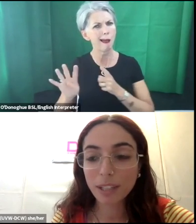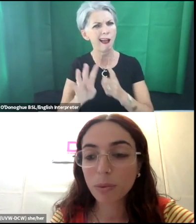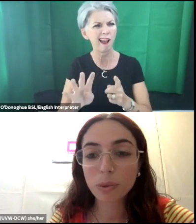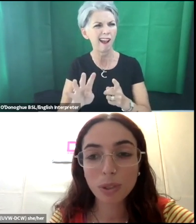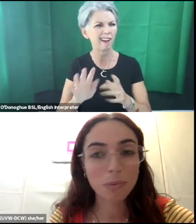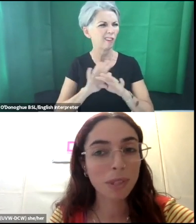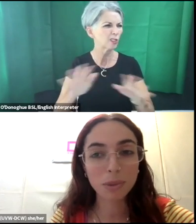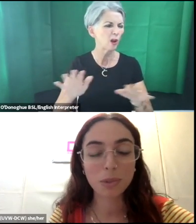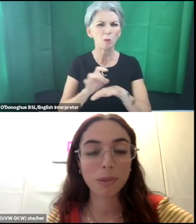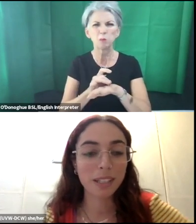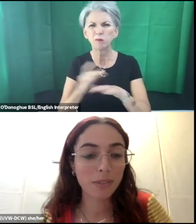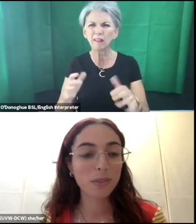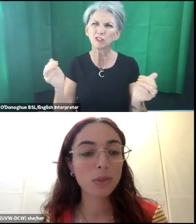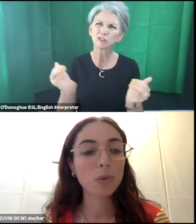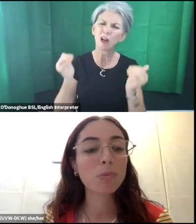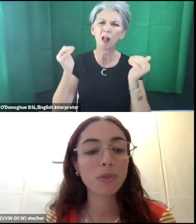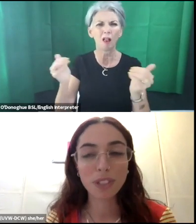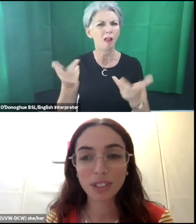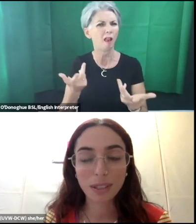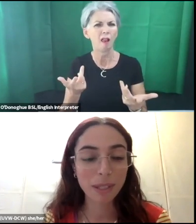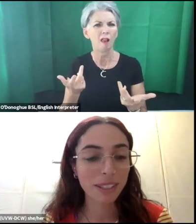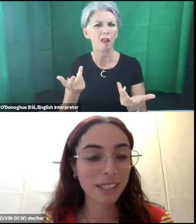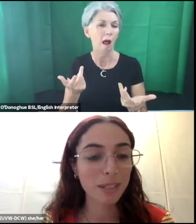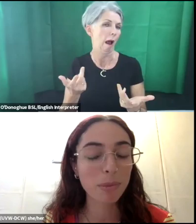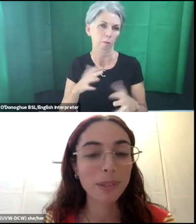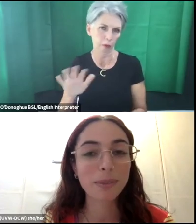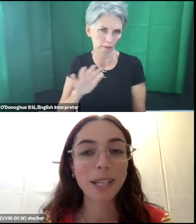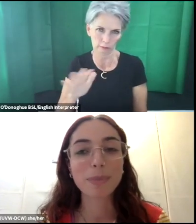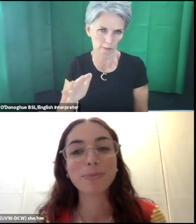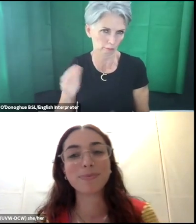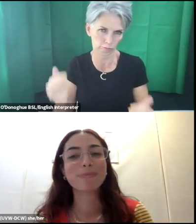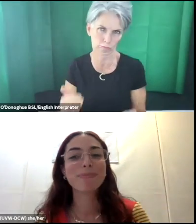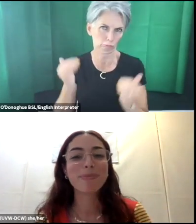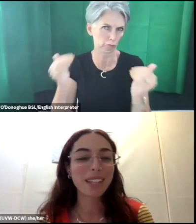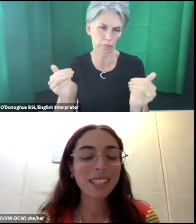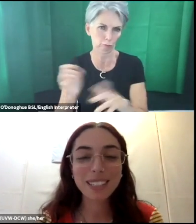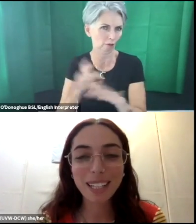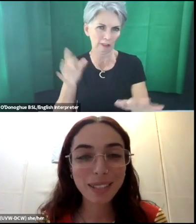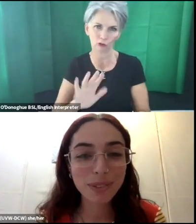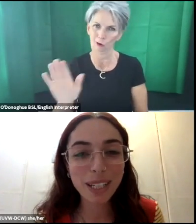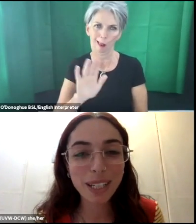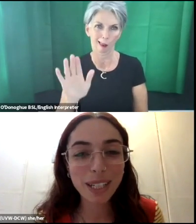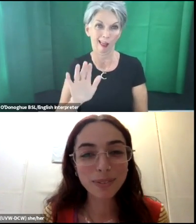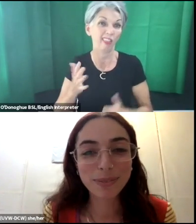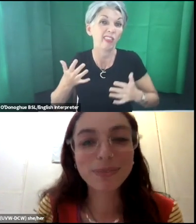I won't be able to speak too professionally about things, but yeah. Is that it for now?